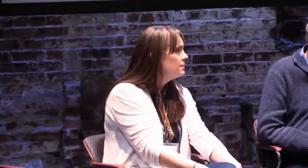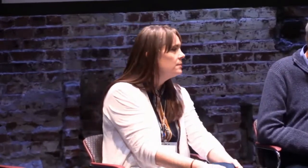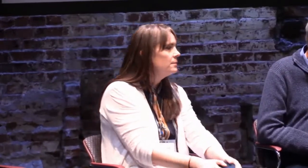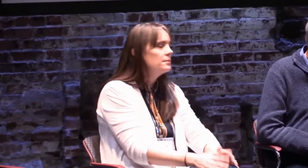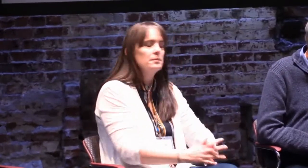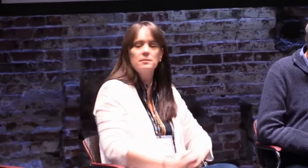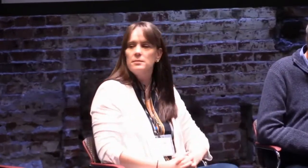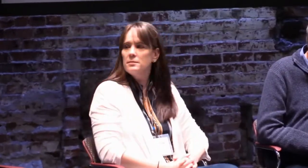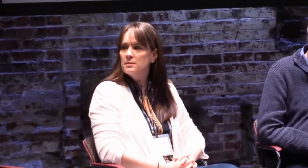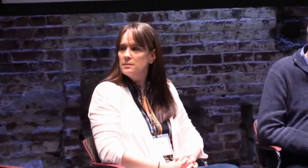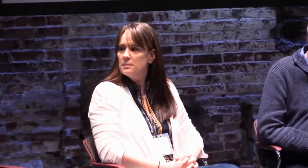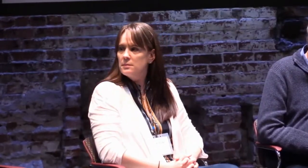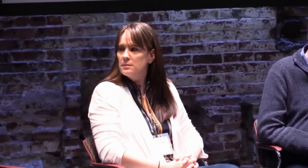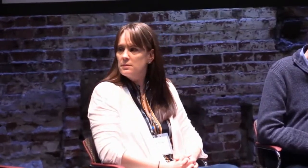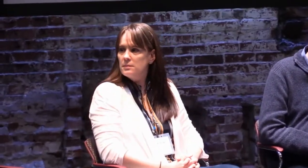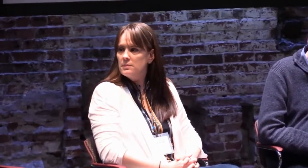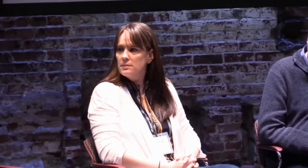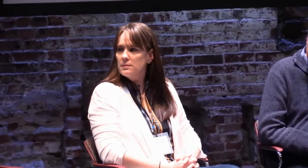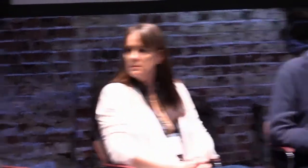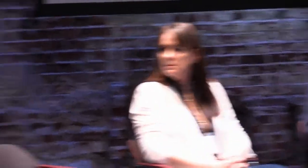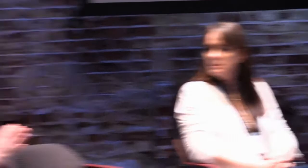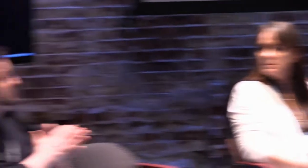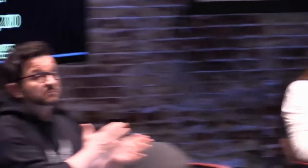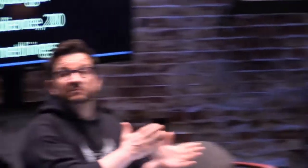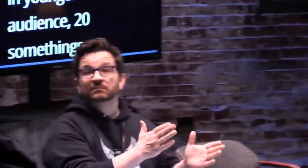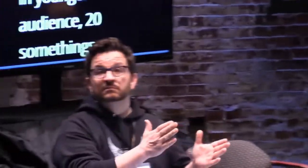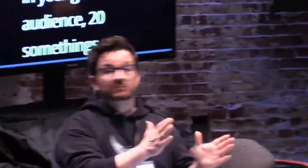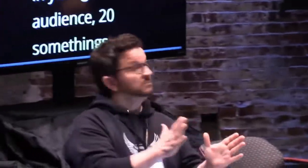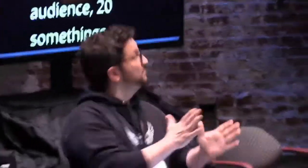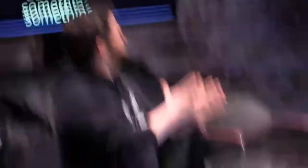in live theater, where the younger folks haven't emerged that far yet.